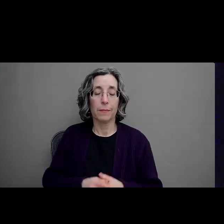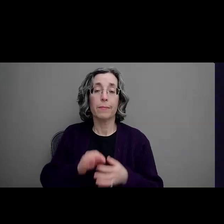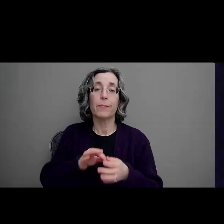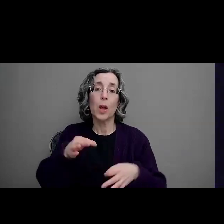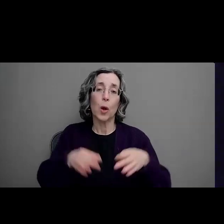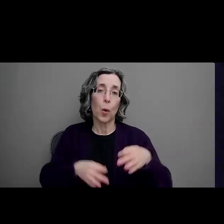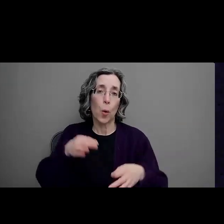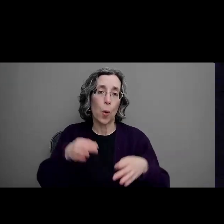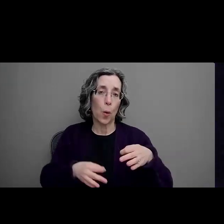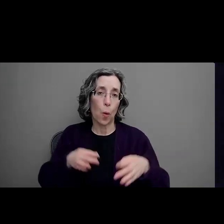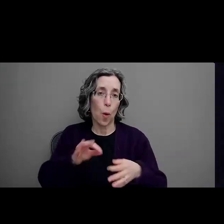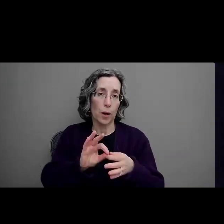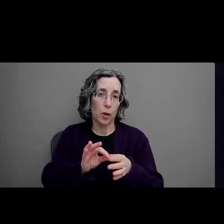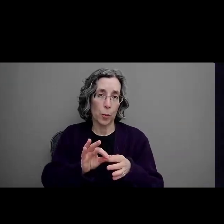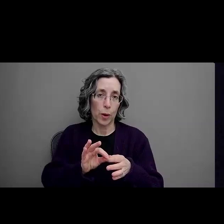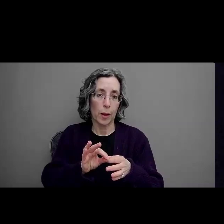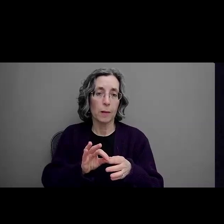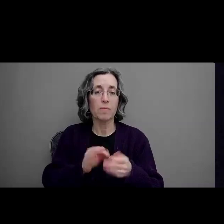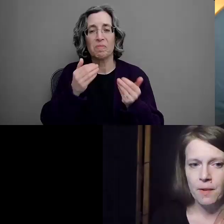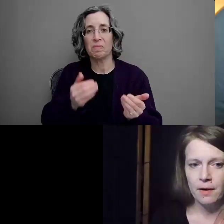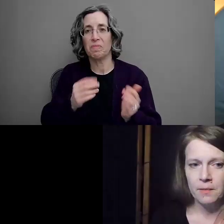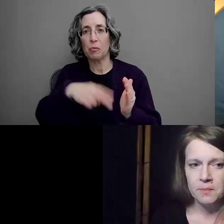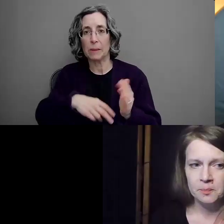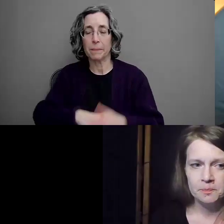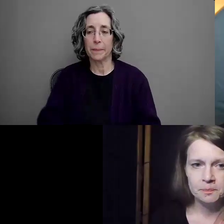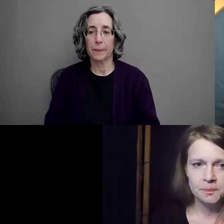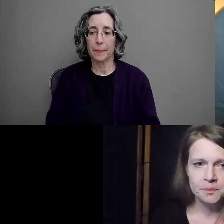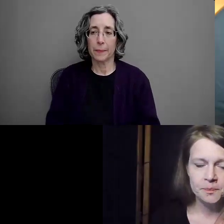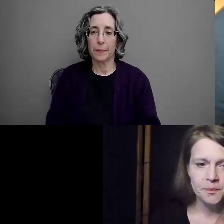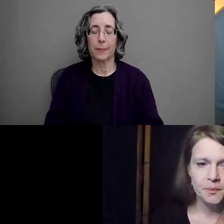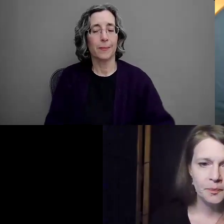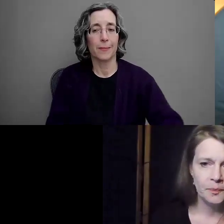to review with you is regarding court visits. I'll give you just a second to take a look at this slide before I start